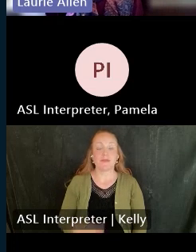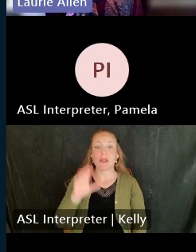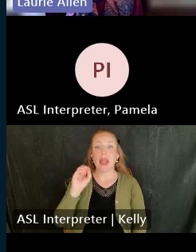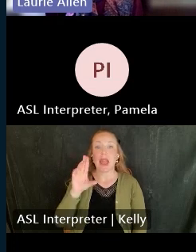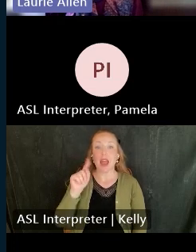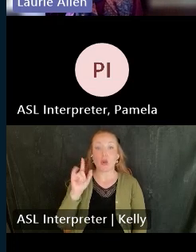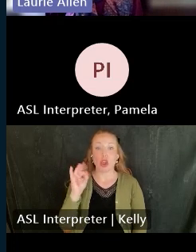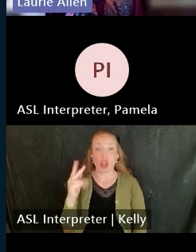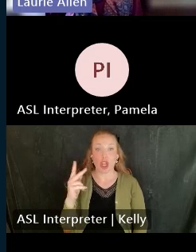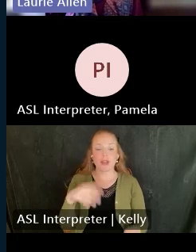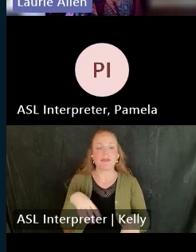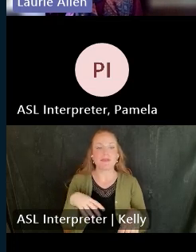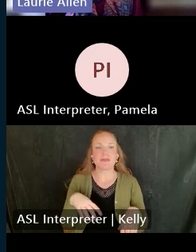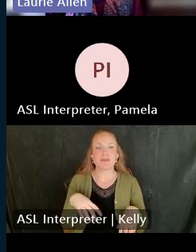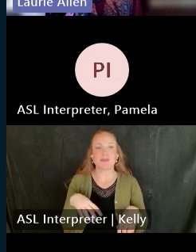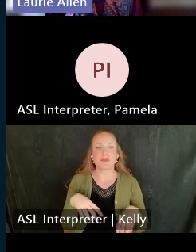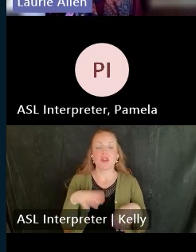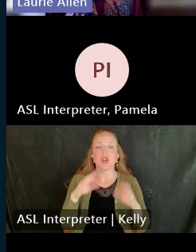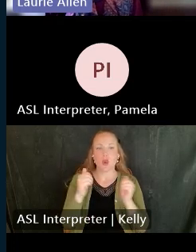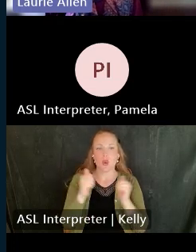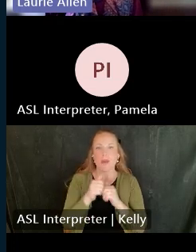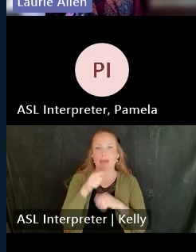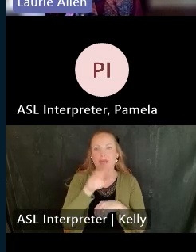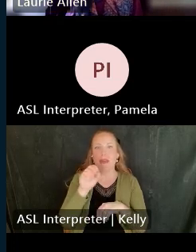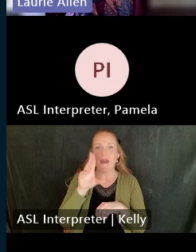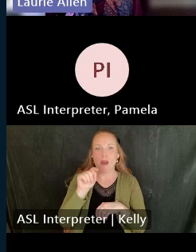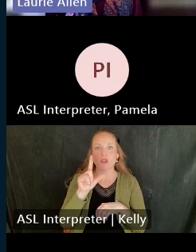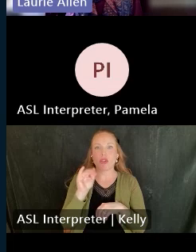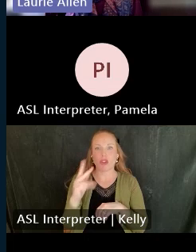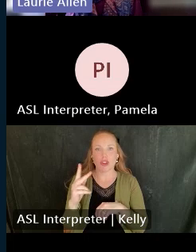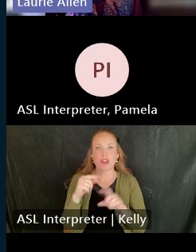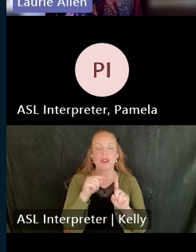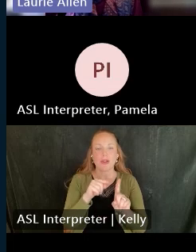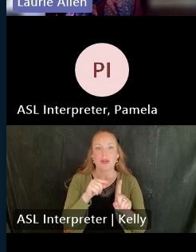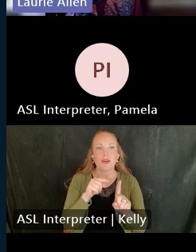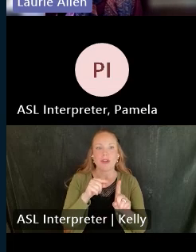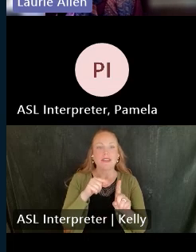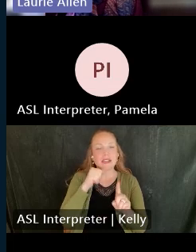In Outlook, it does not add alt text to your images by default.